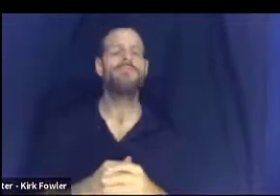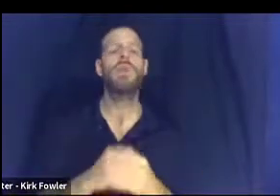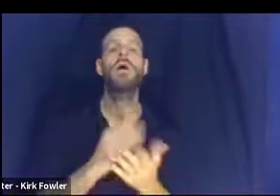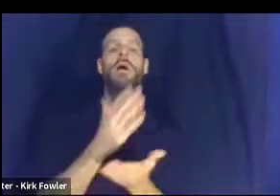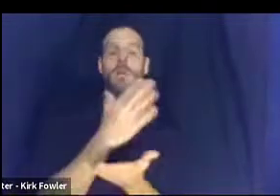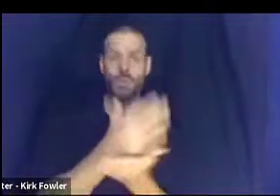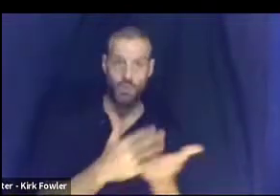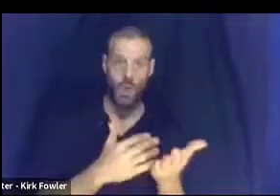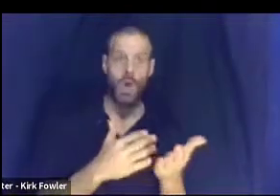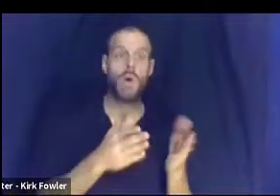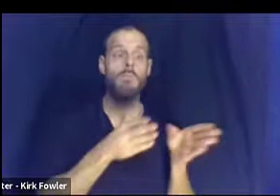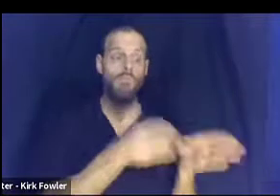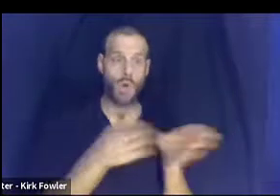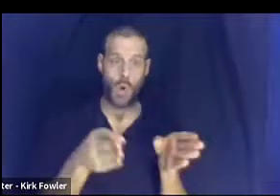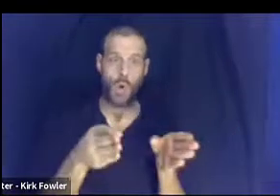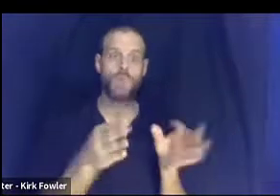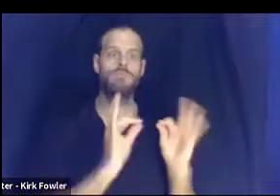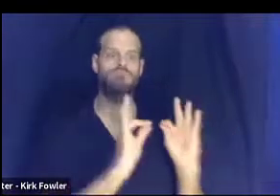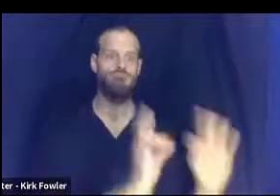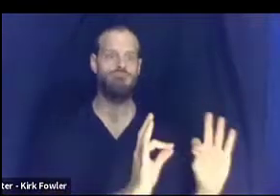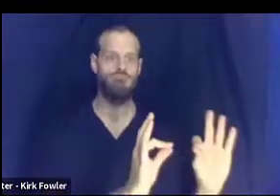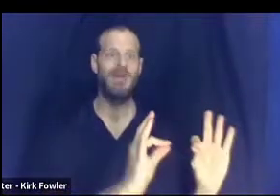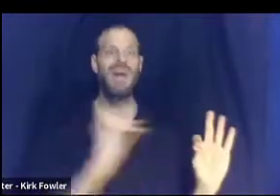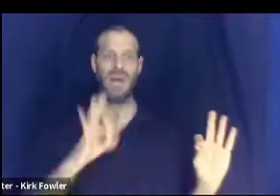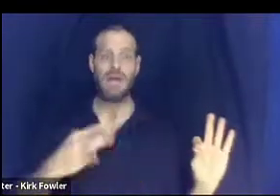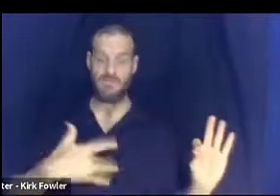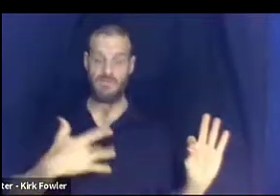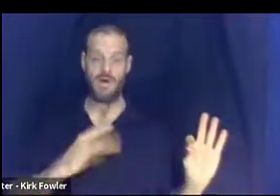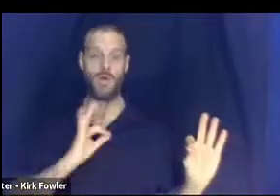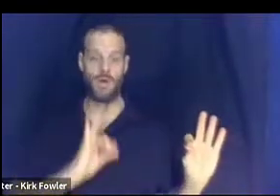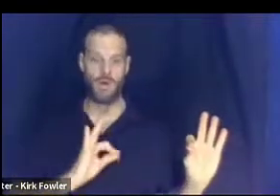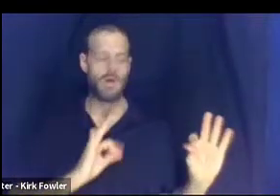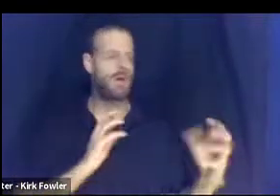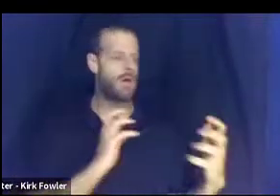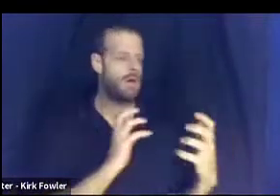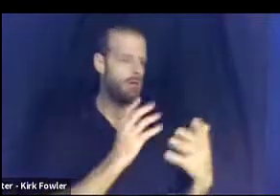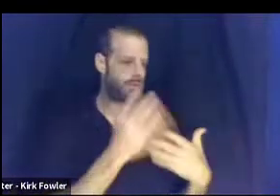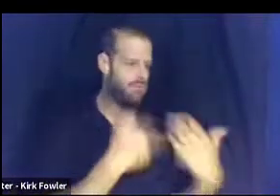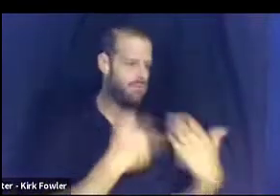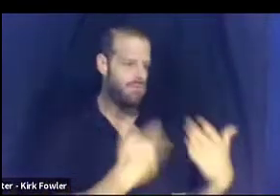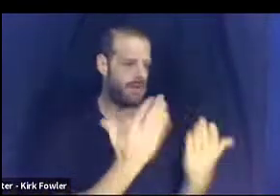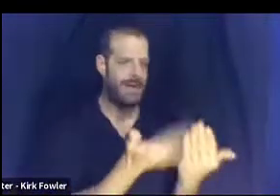when the child is feeling great and not overstimulated and that same modality,